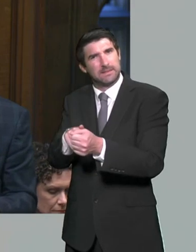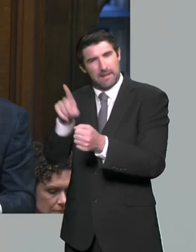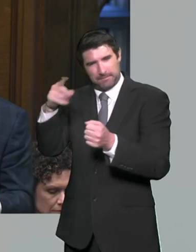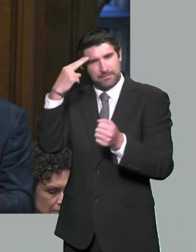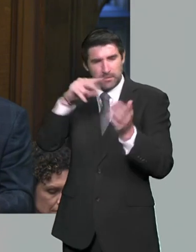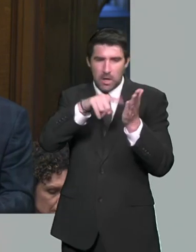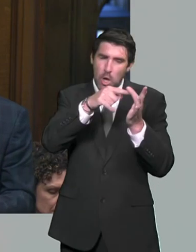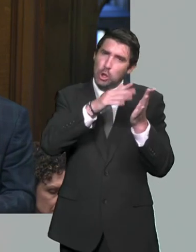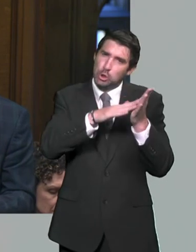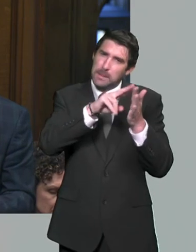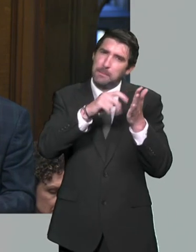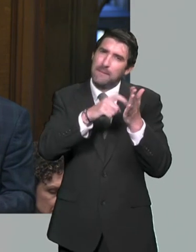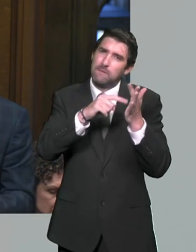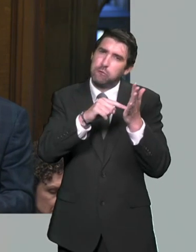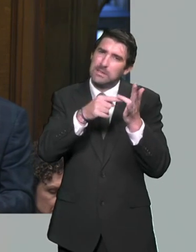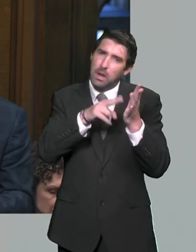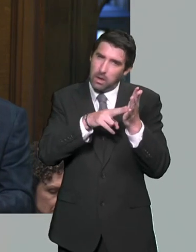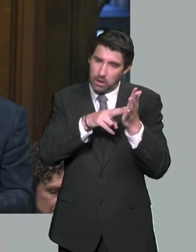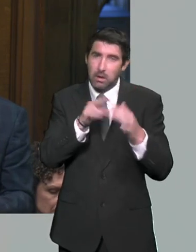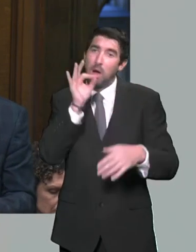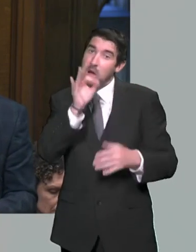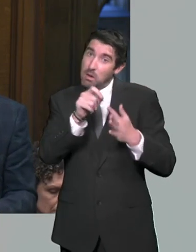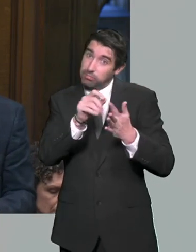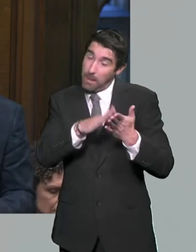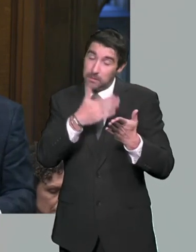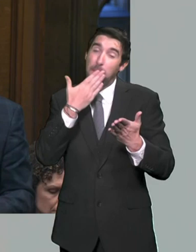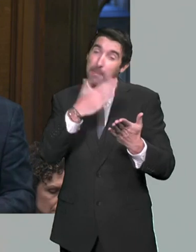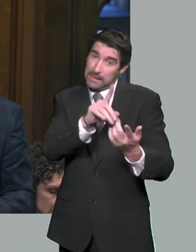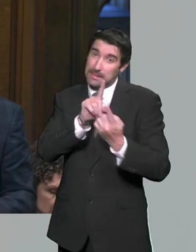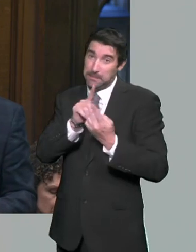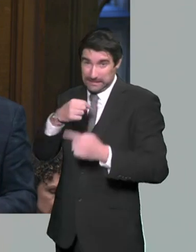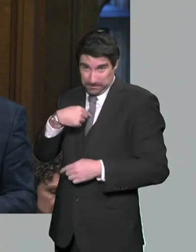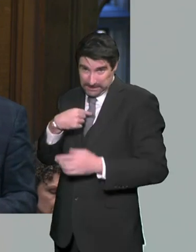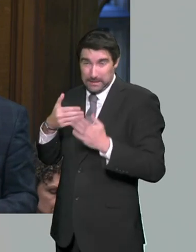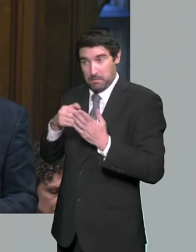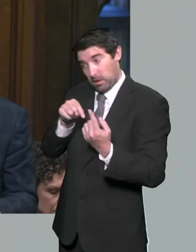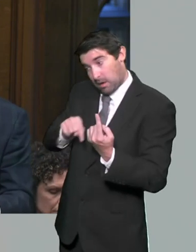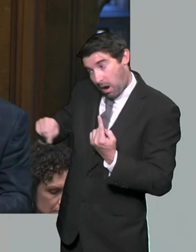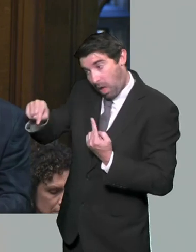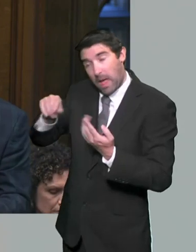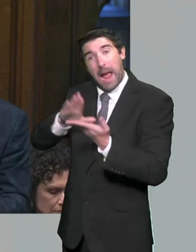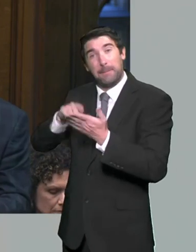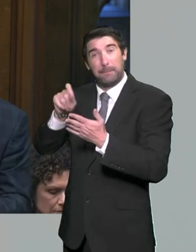Is the Prime Minister willing to meet me and other MPs who have constituents in Jim’s